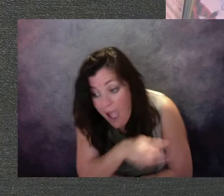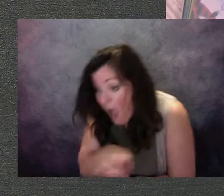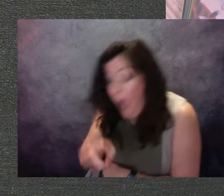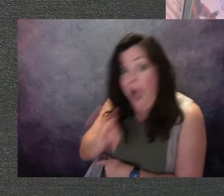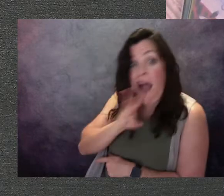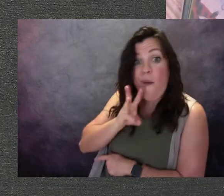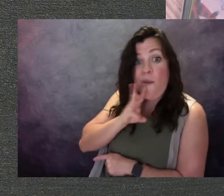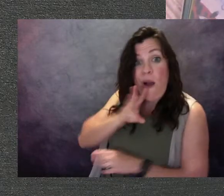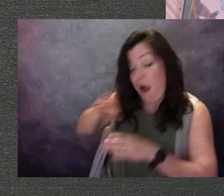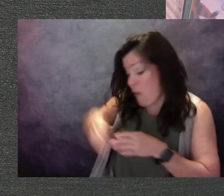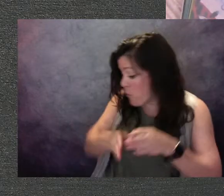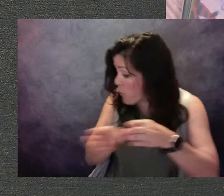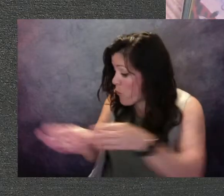a fish in a stream,